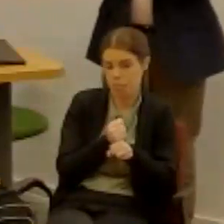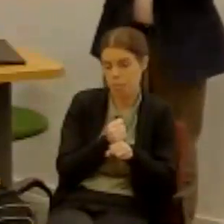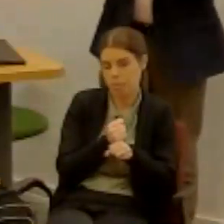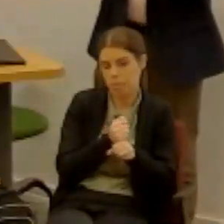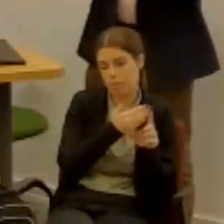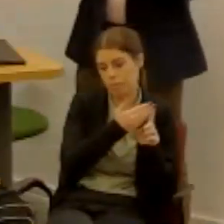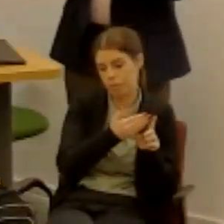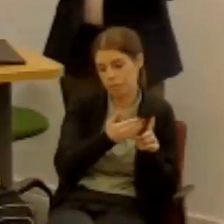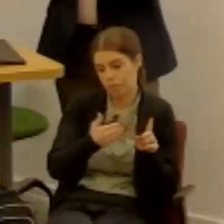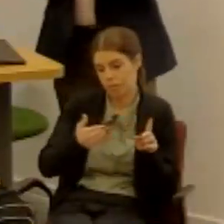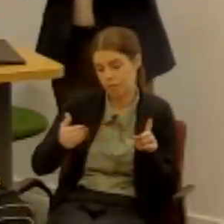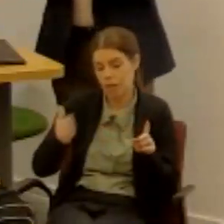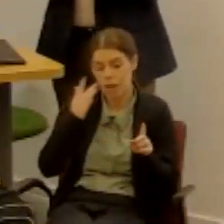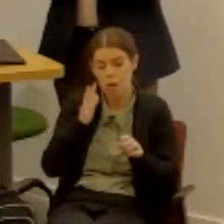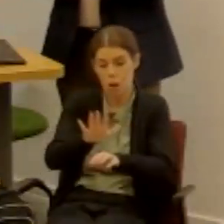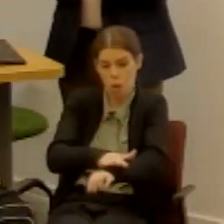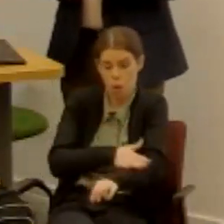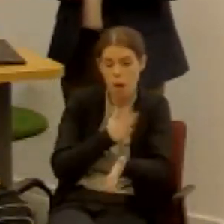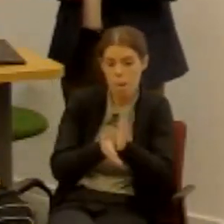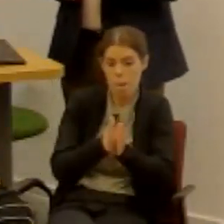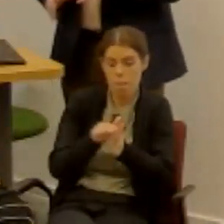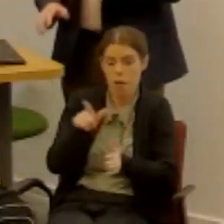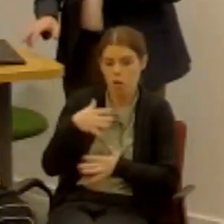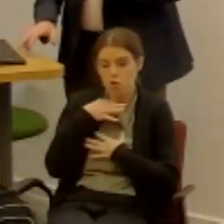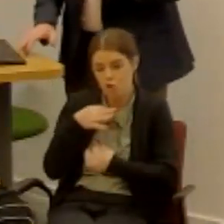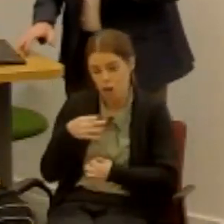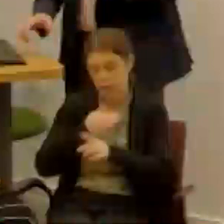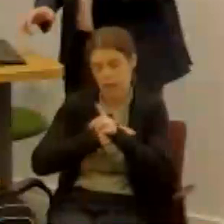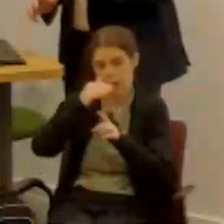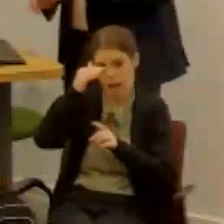and the longer you play it, the greater the risk it is of getting it pathology.